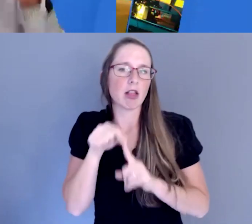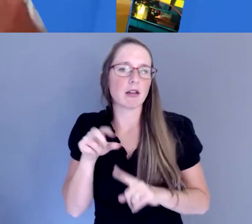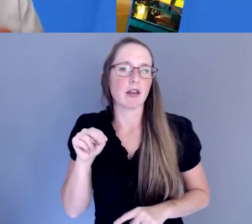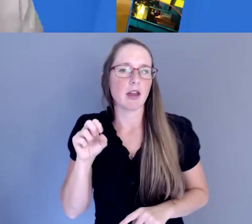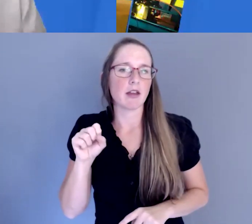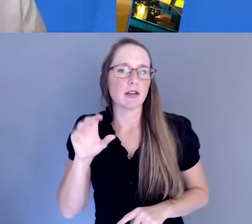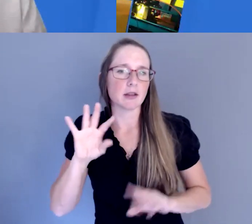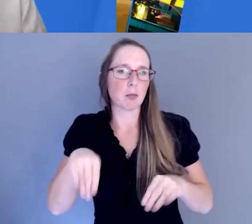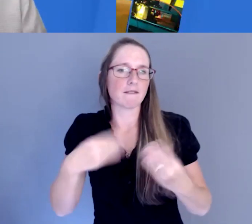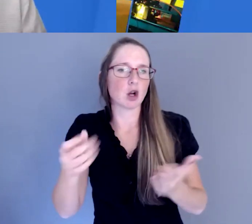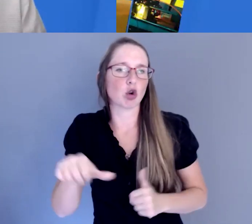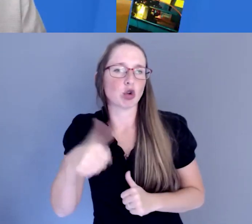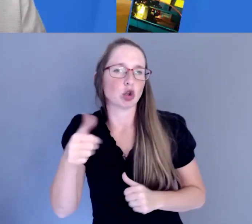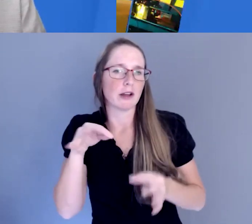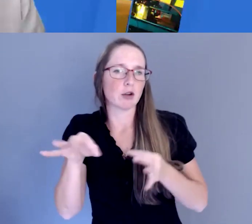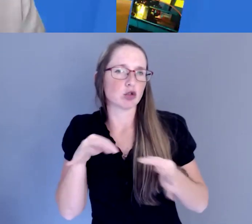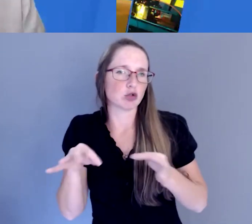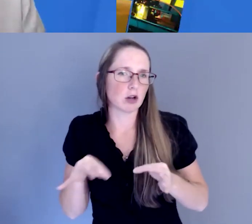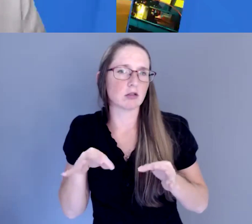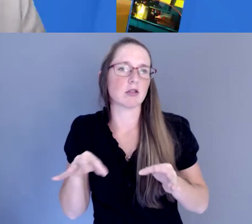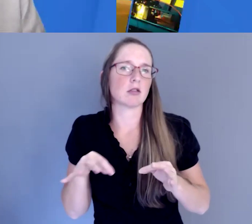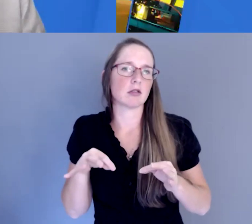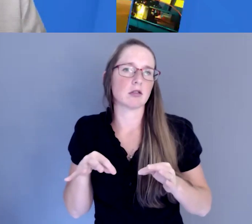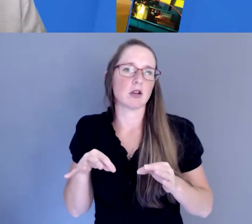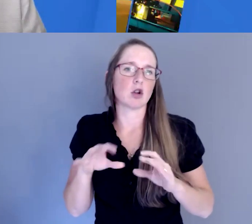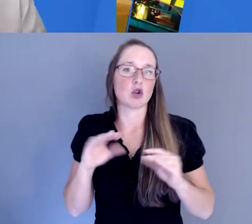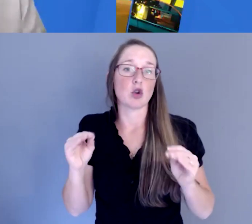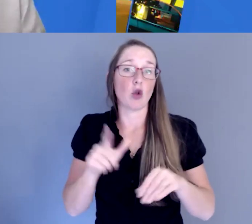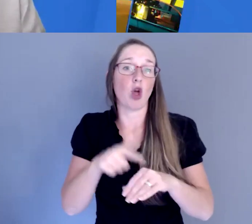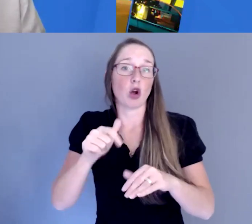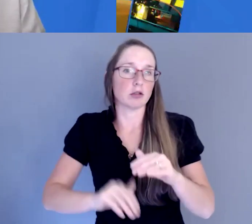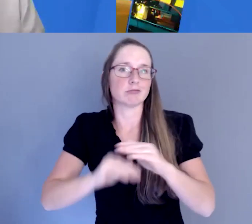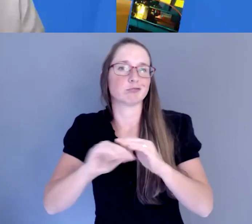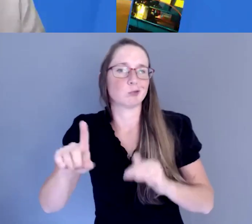alternative instructions no later than 120 days after the end date,